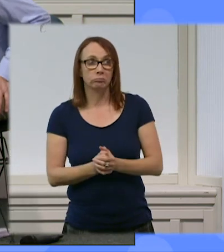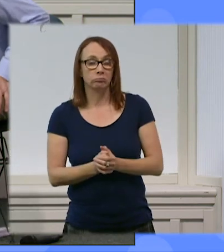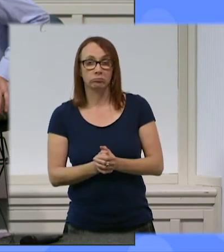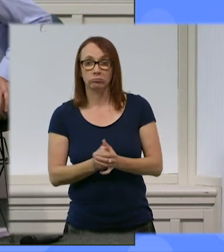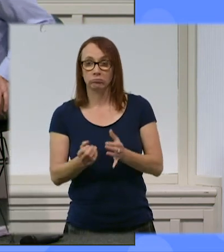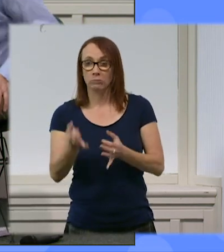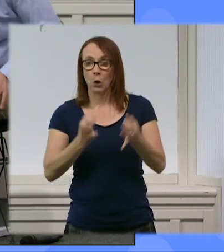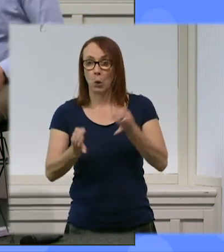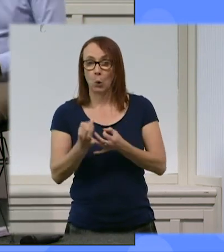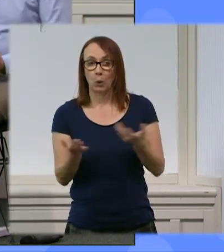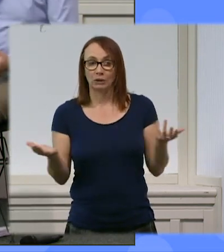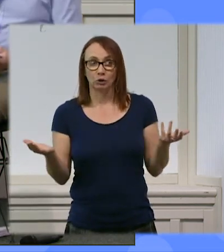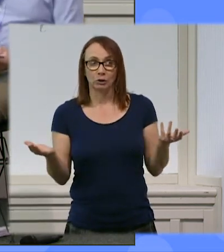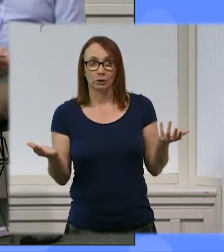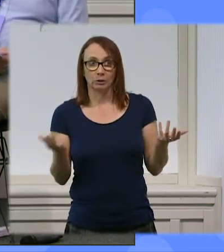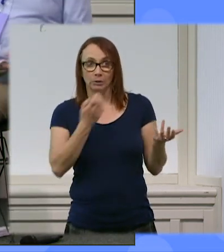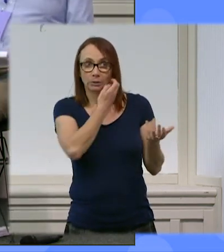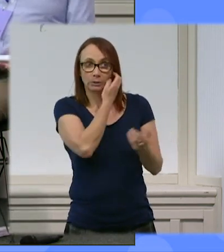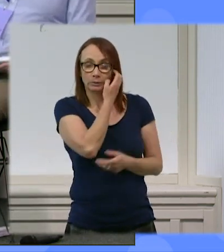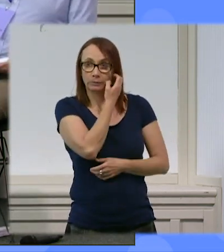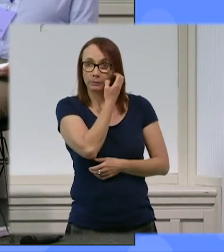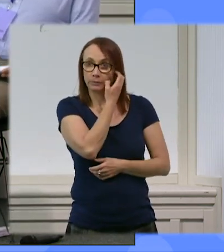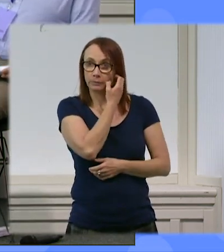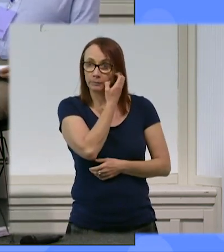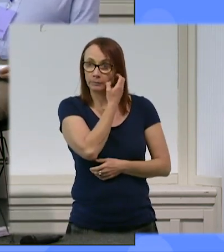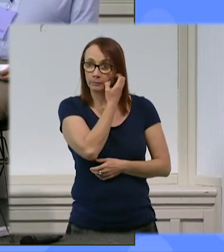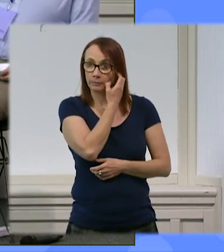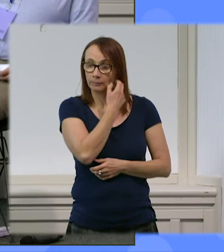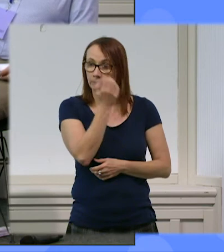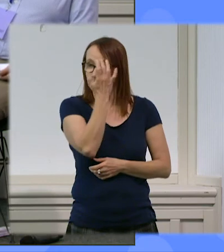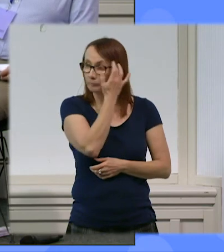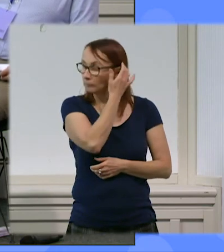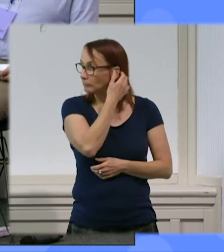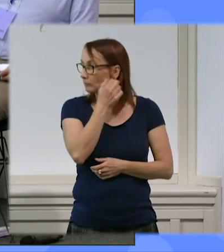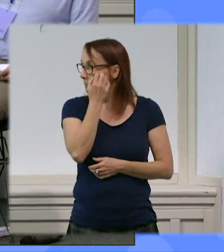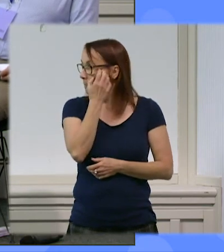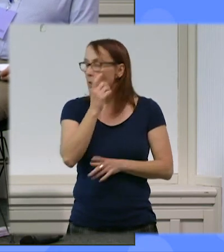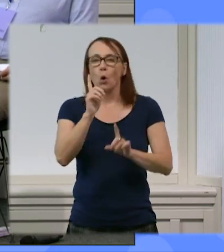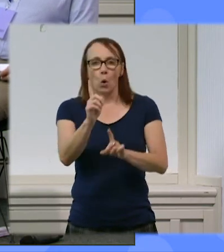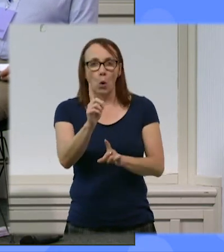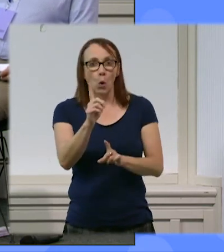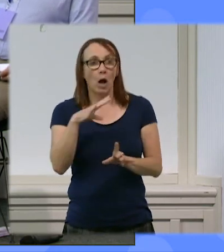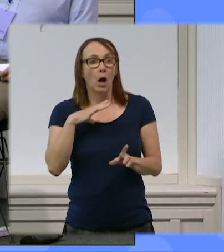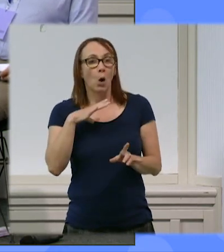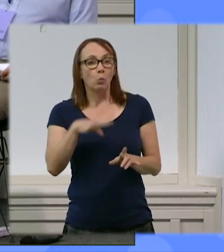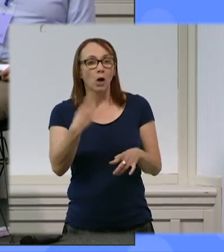oh sorry yeah just before we do that if you want to have a quick kind of check